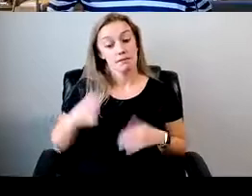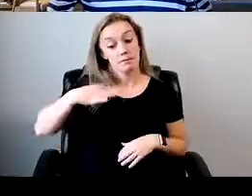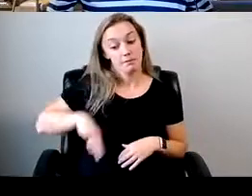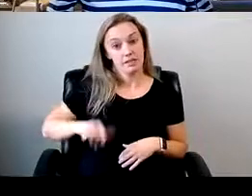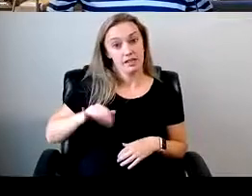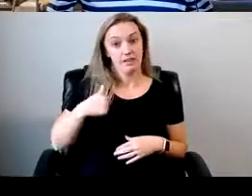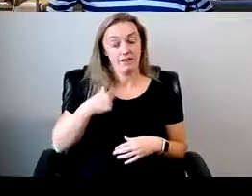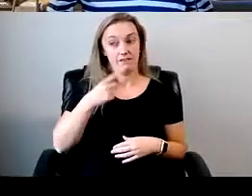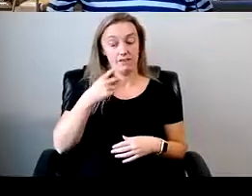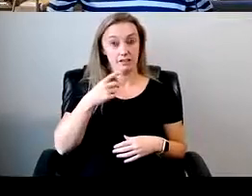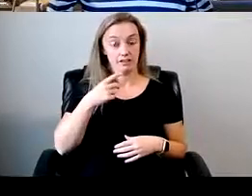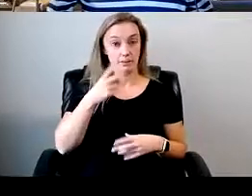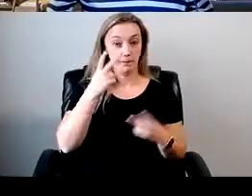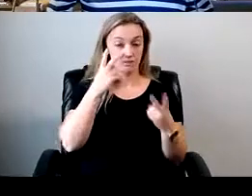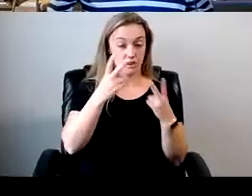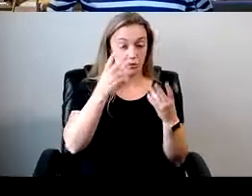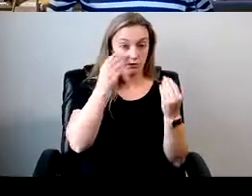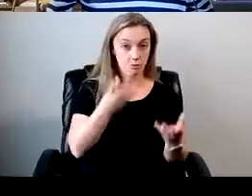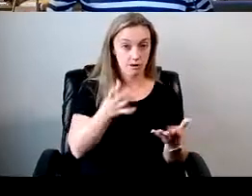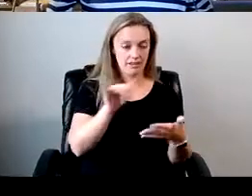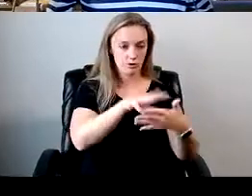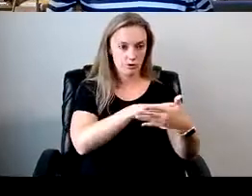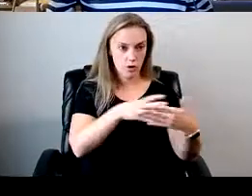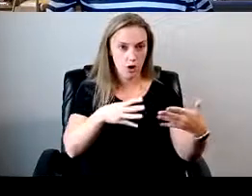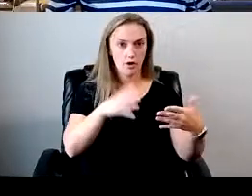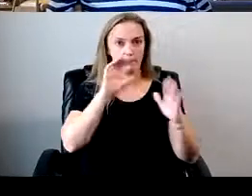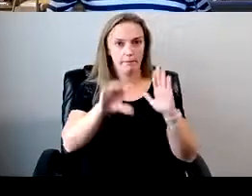information like charts, graphics, written texts.